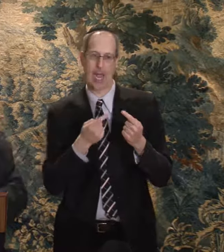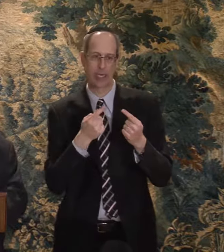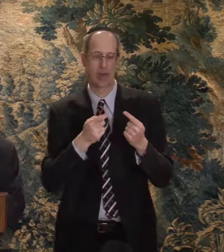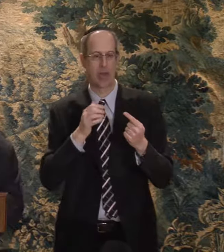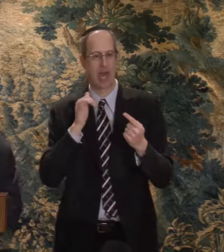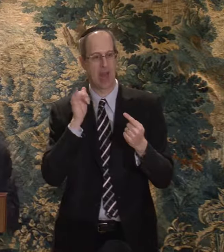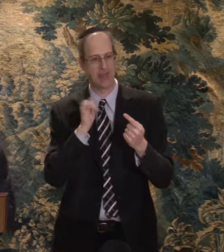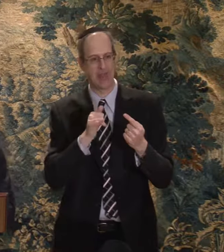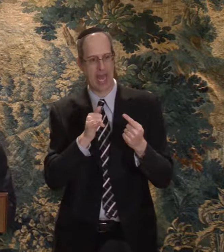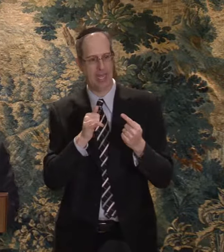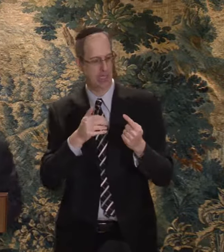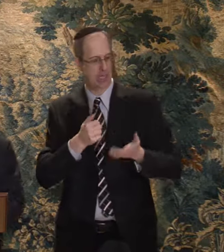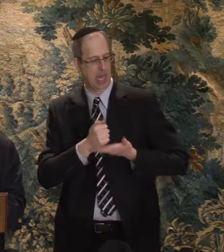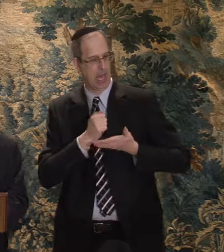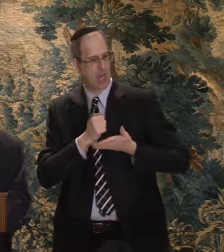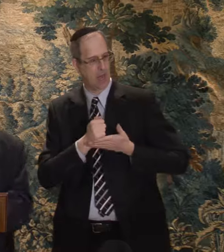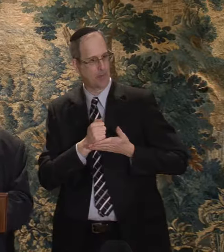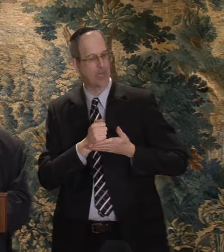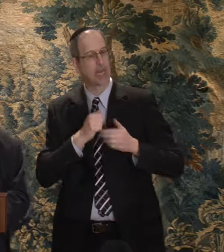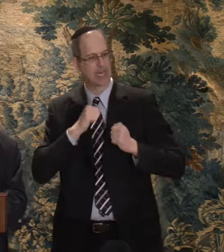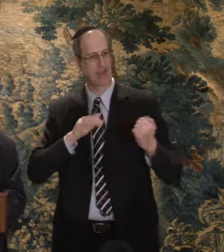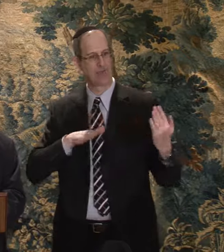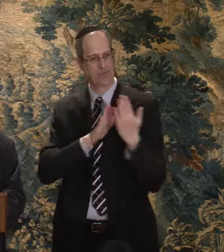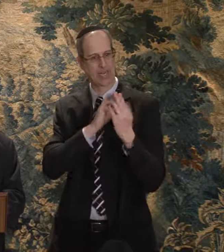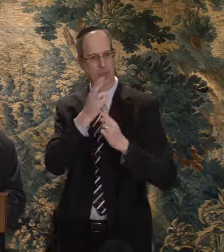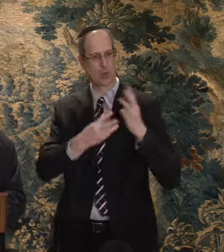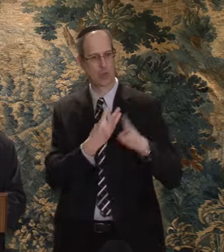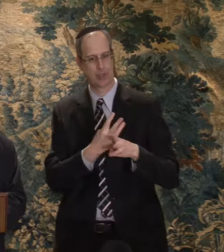gonna reach the goals and that's how I can face the world and that's the first